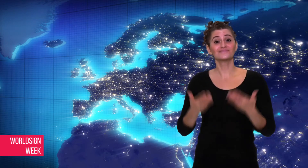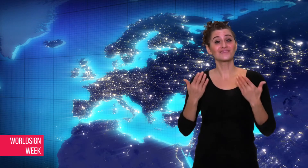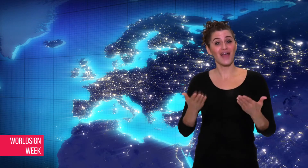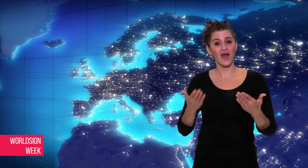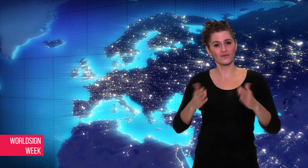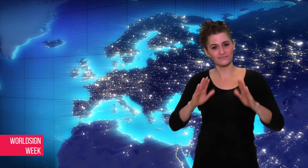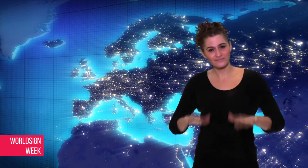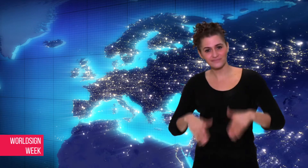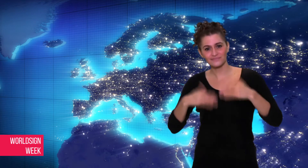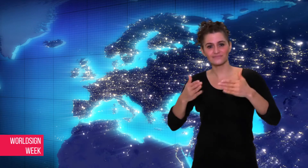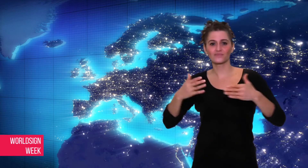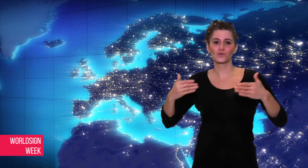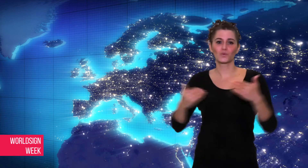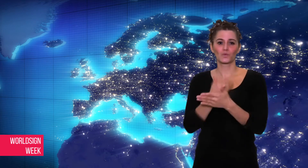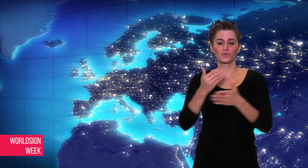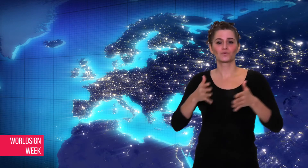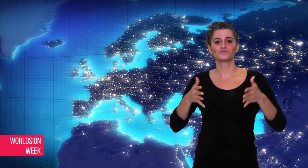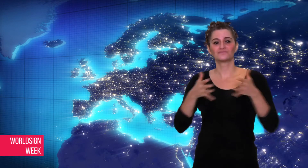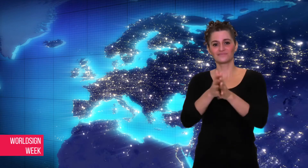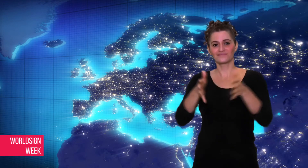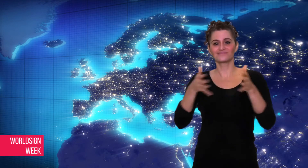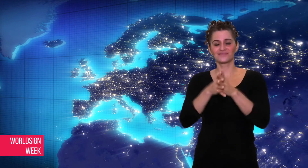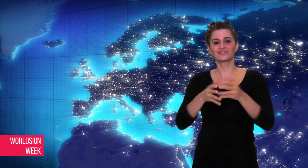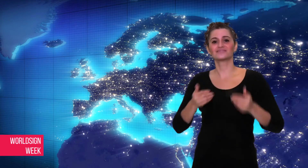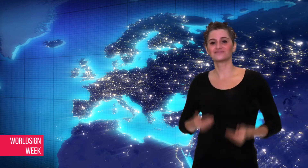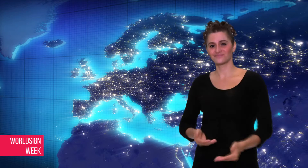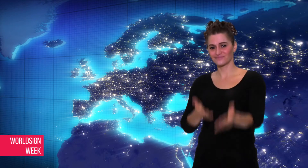Now, let’s go to next story.